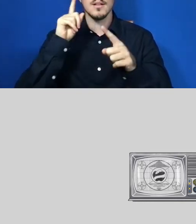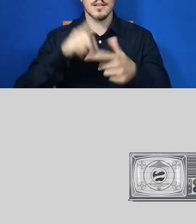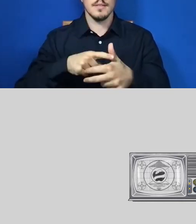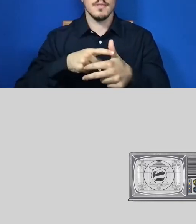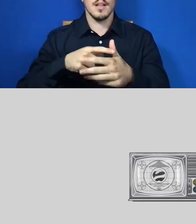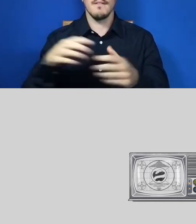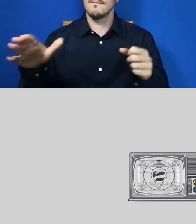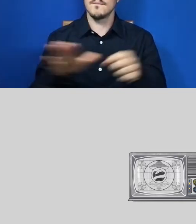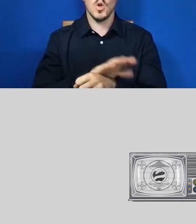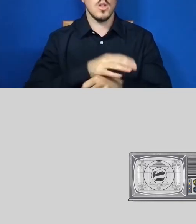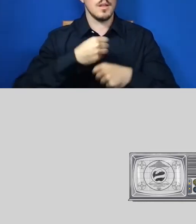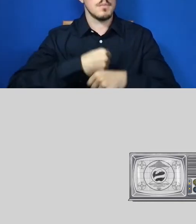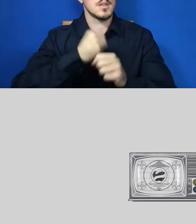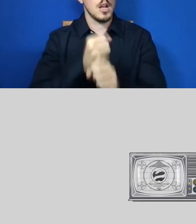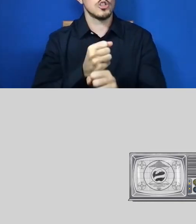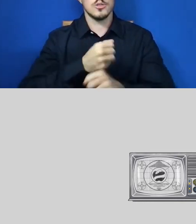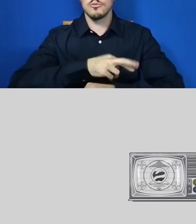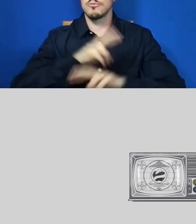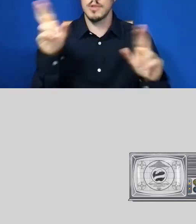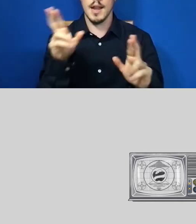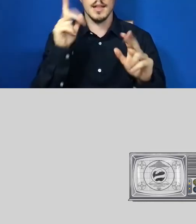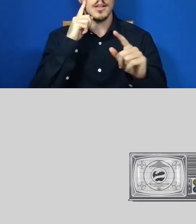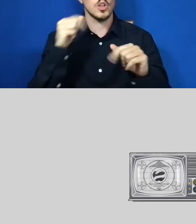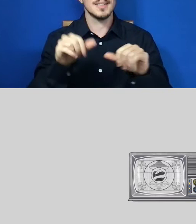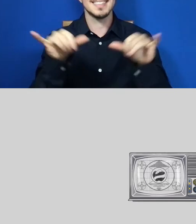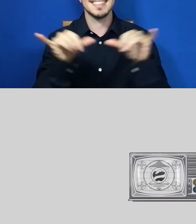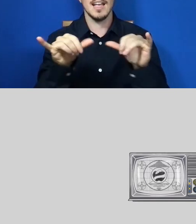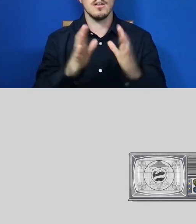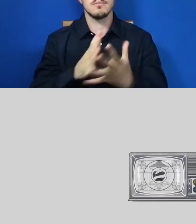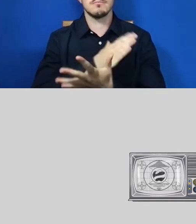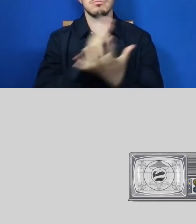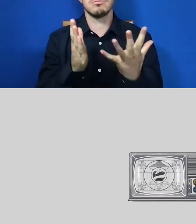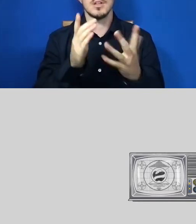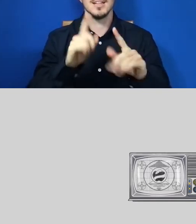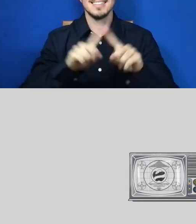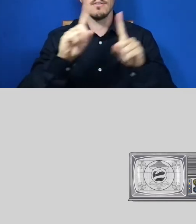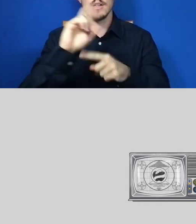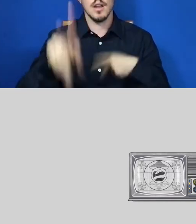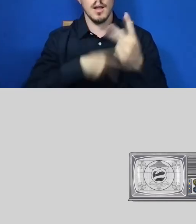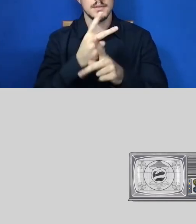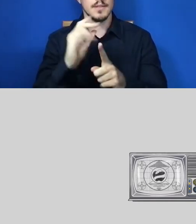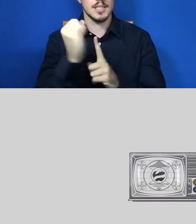is fully production ready, is able to scale in a variety of situations.